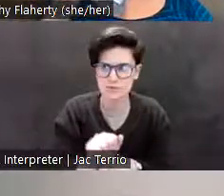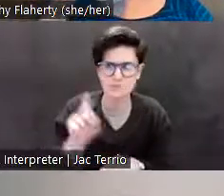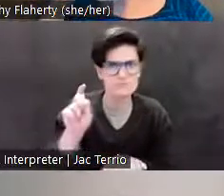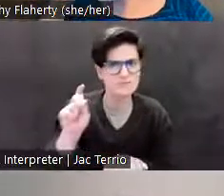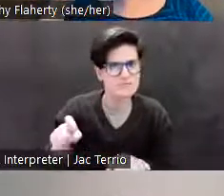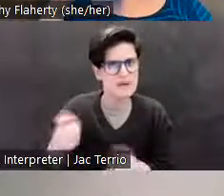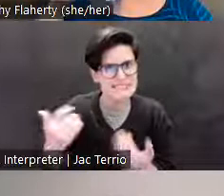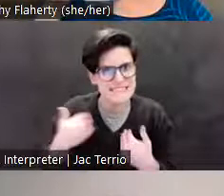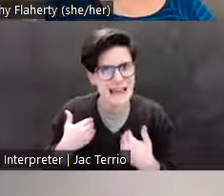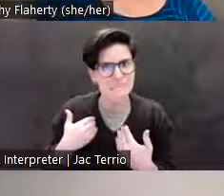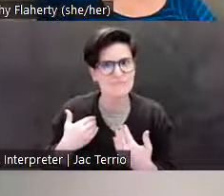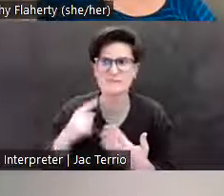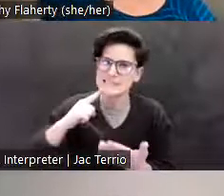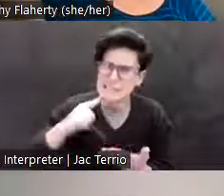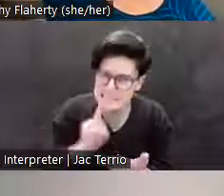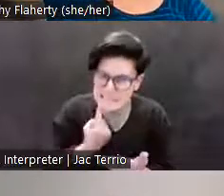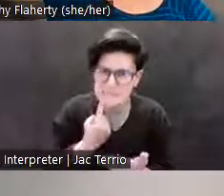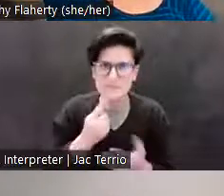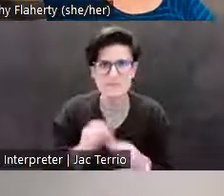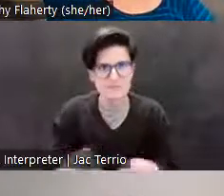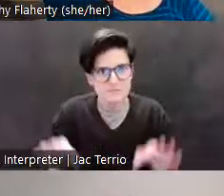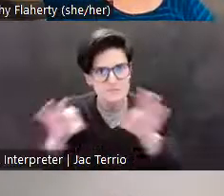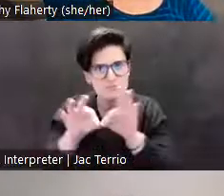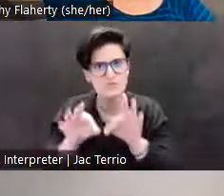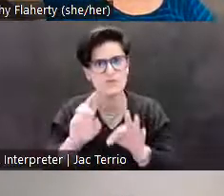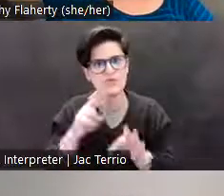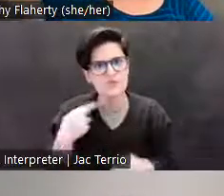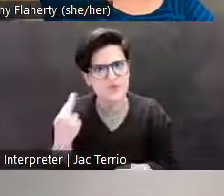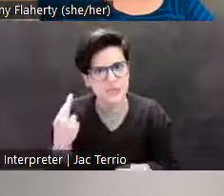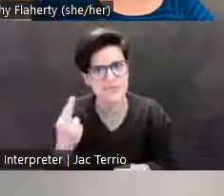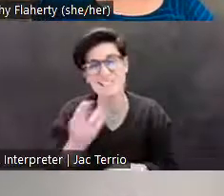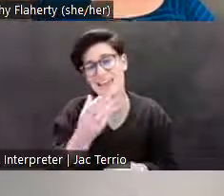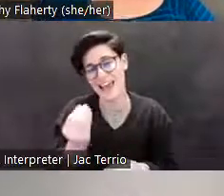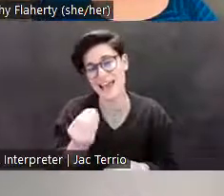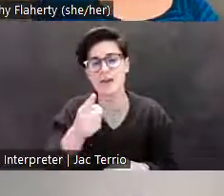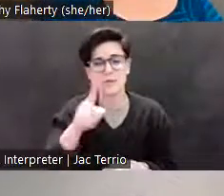to be a significant risk. and There has to be an individual assessment of each person's